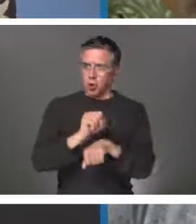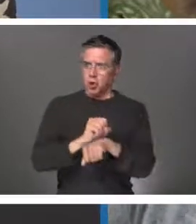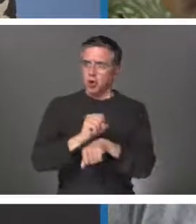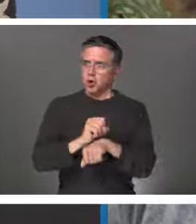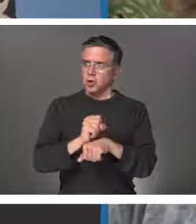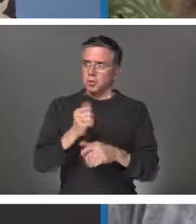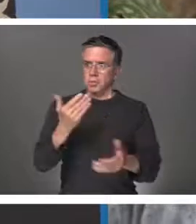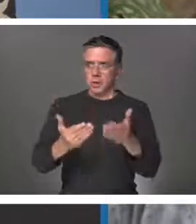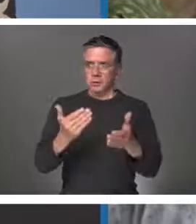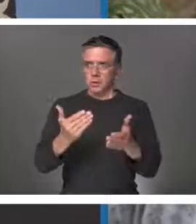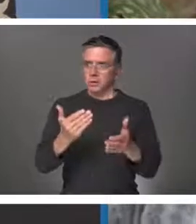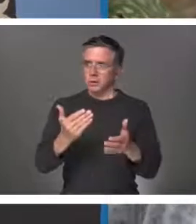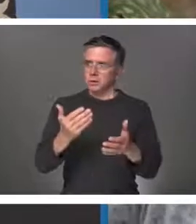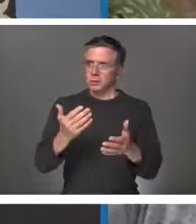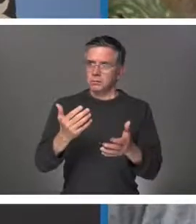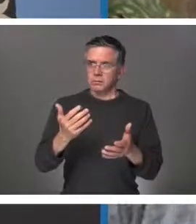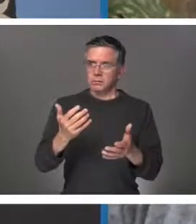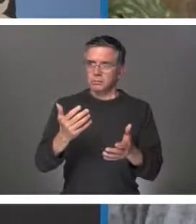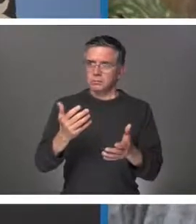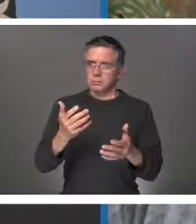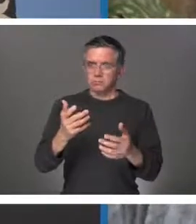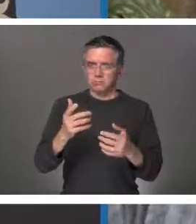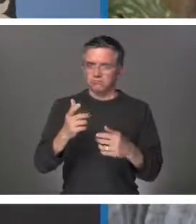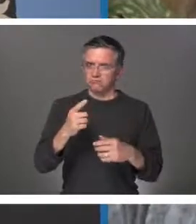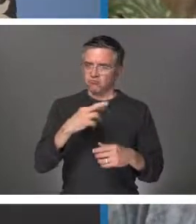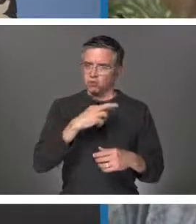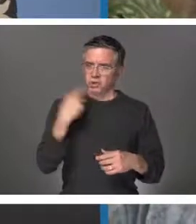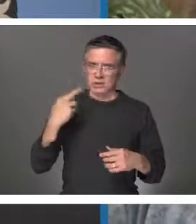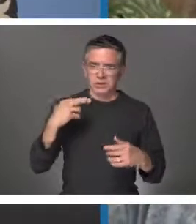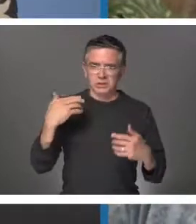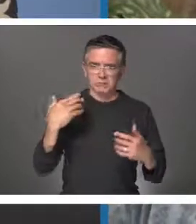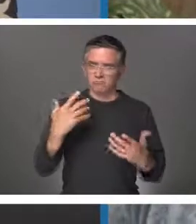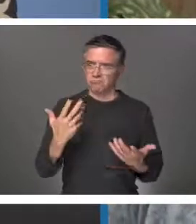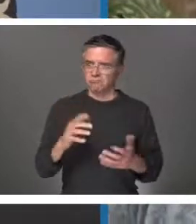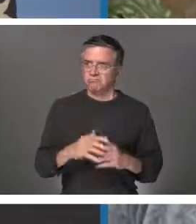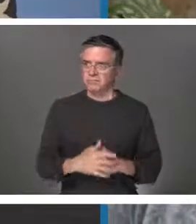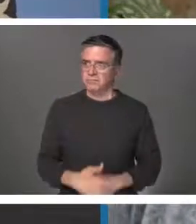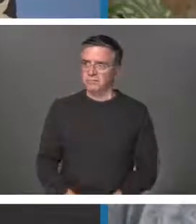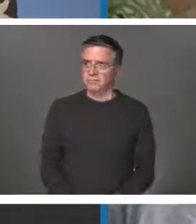to actually follow all of the best practice guidelines. And we're not also very good